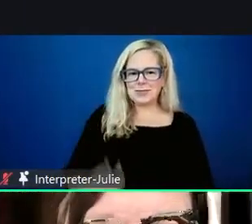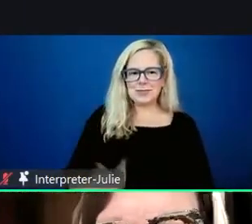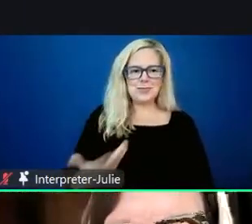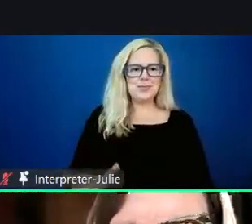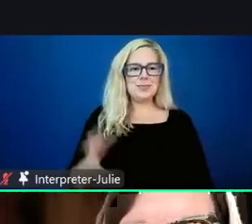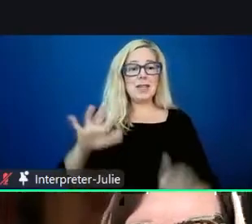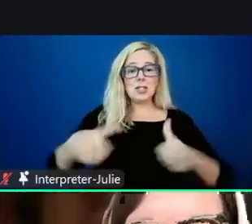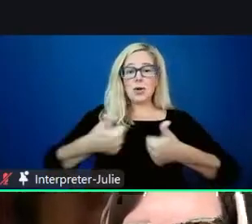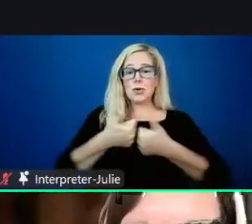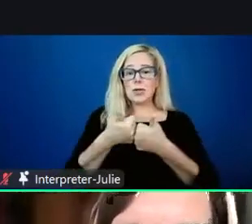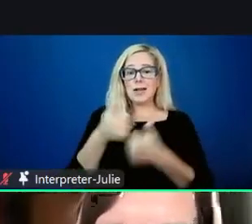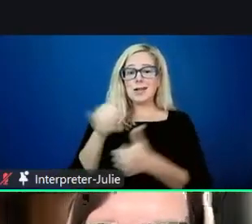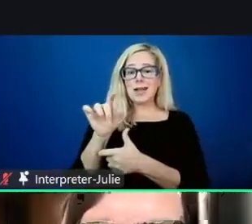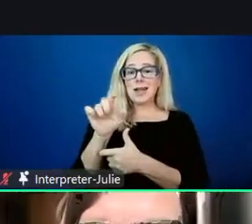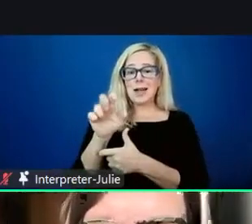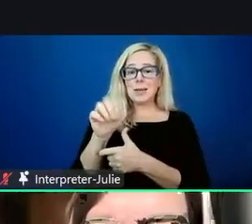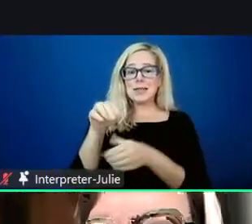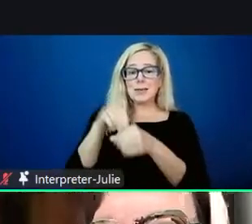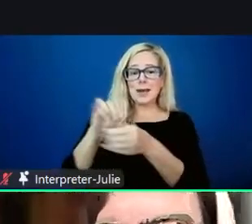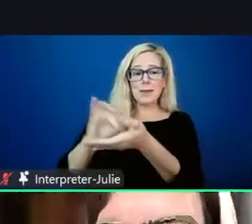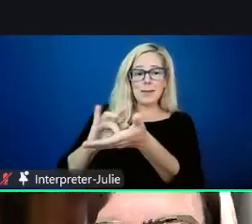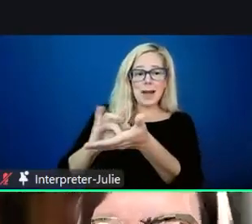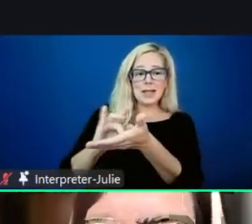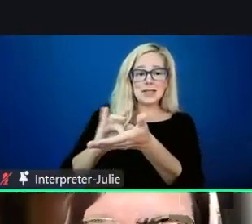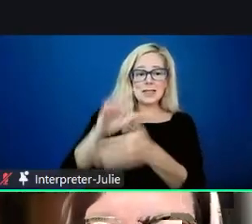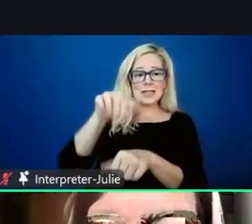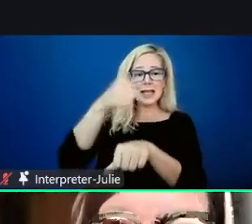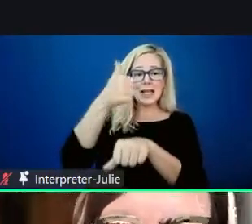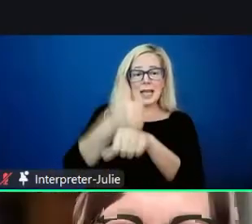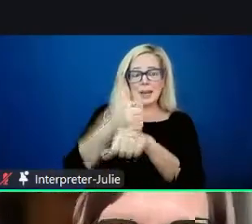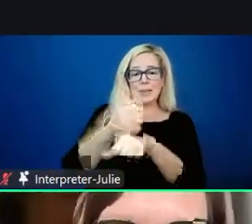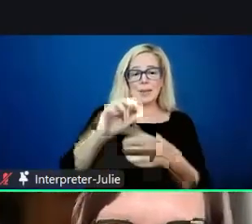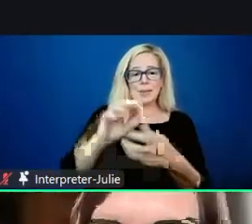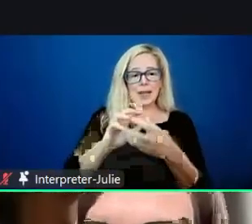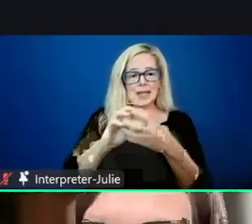implementing intersectional self-assessment tools for systemic change. Again,